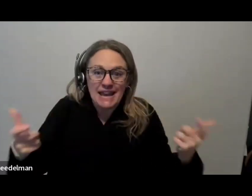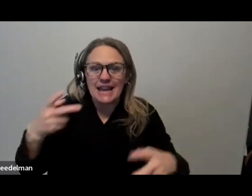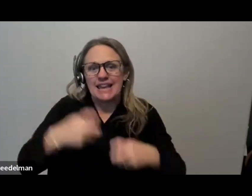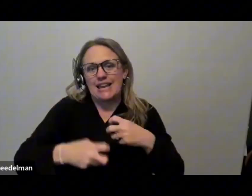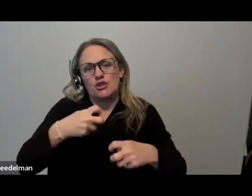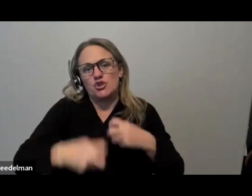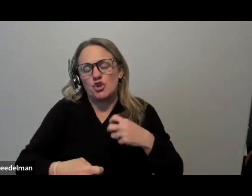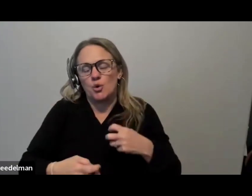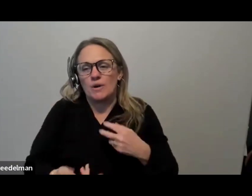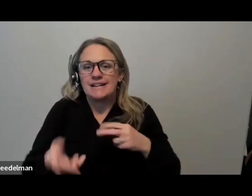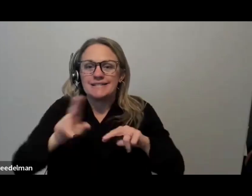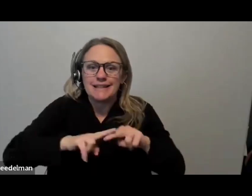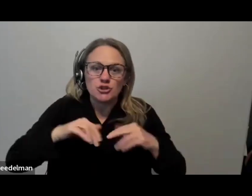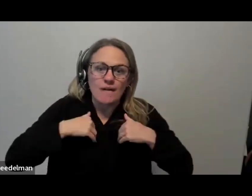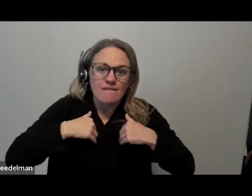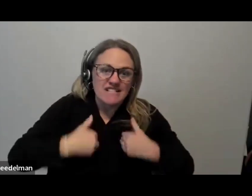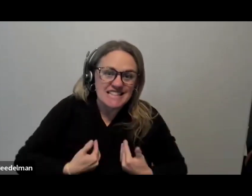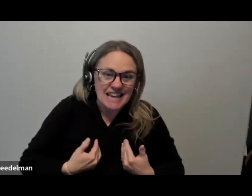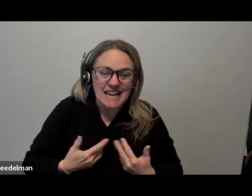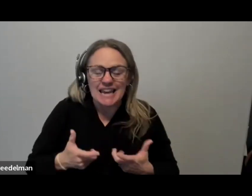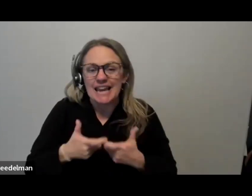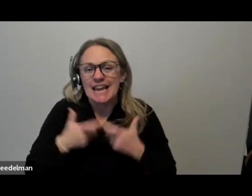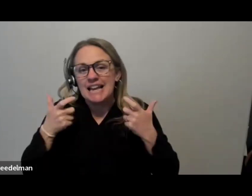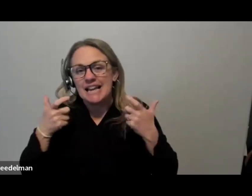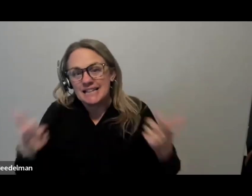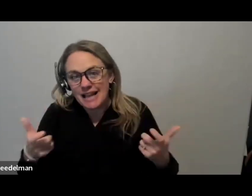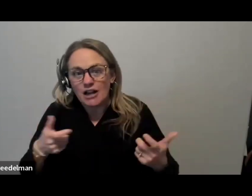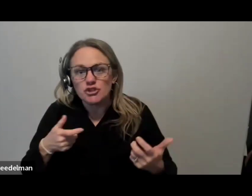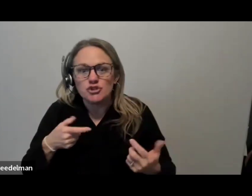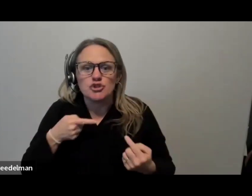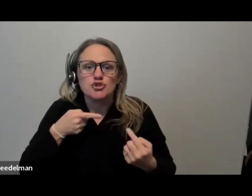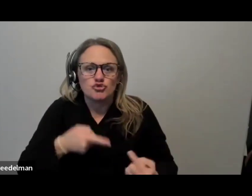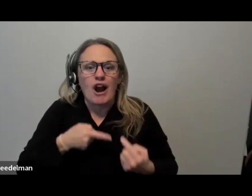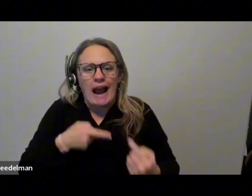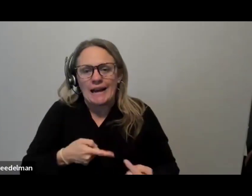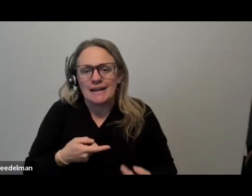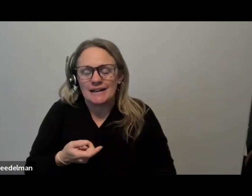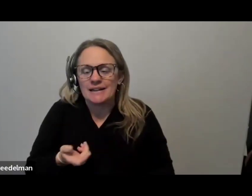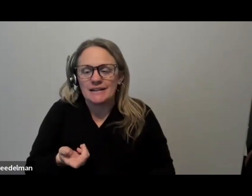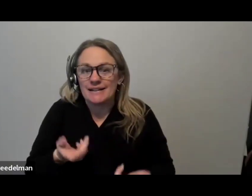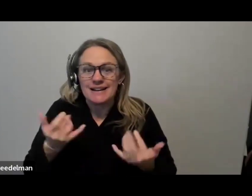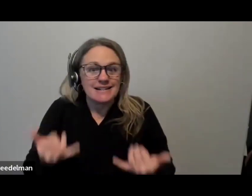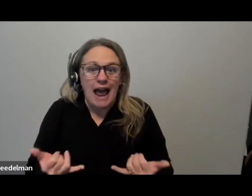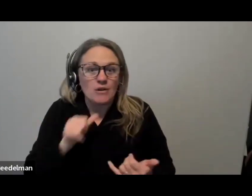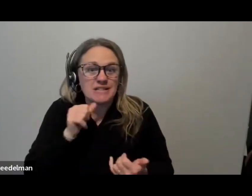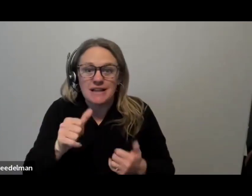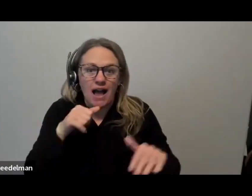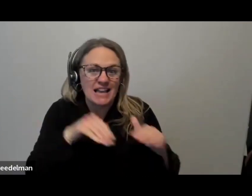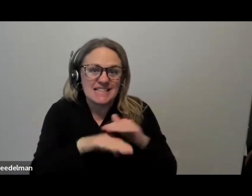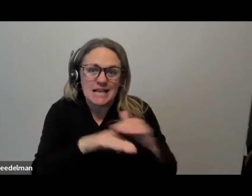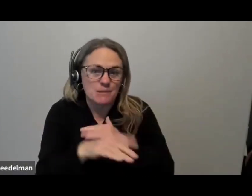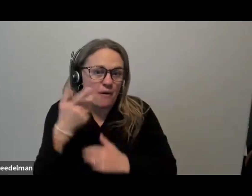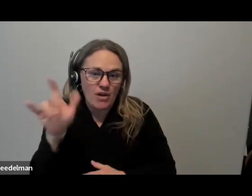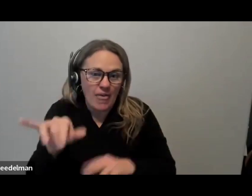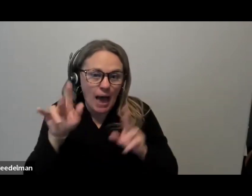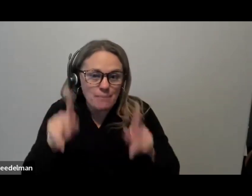and is now not accessible to that person. And so I think one thing that I love about applying UX research methods